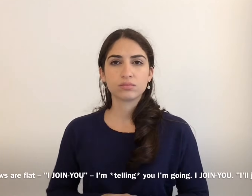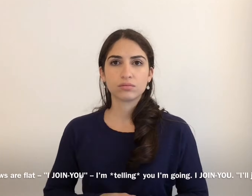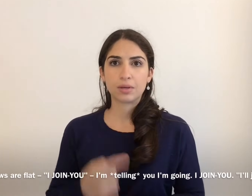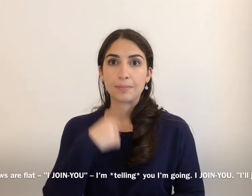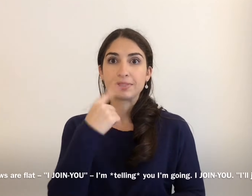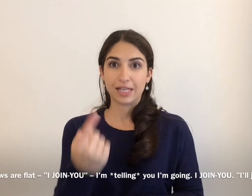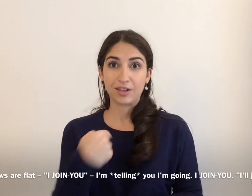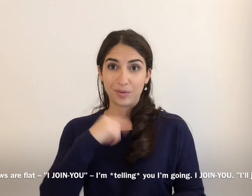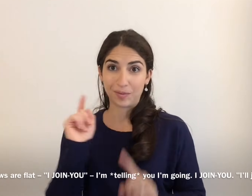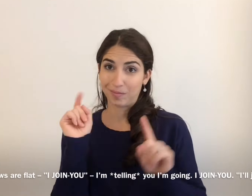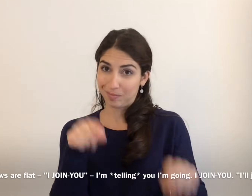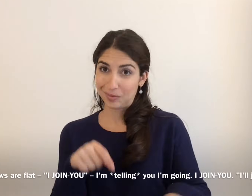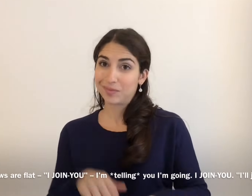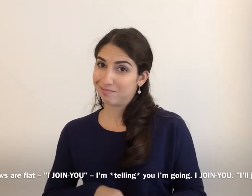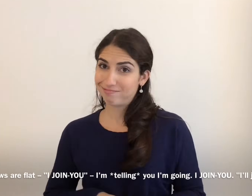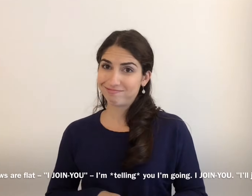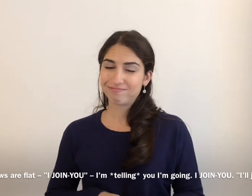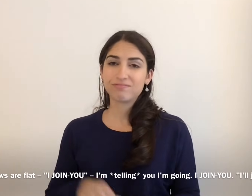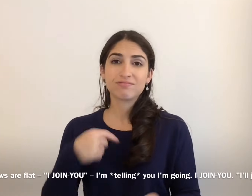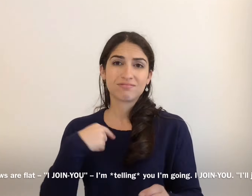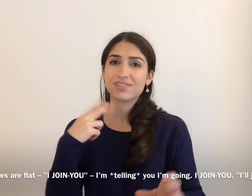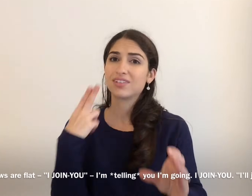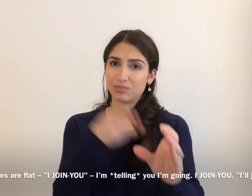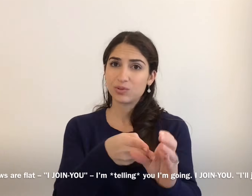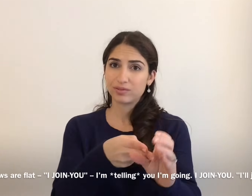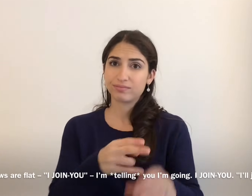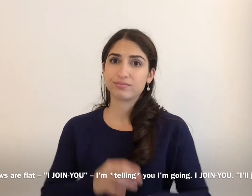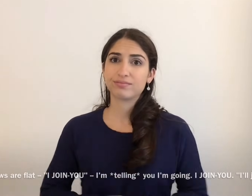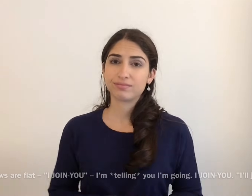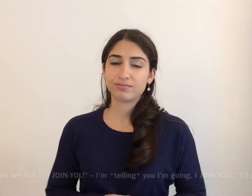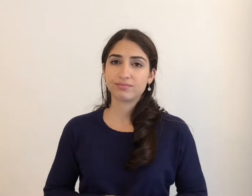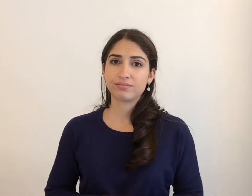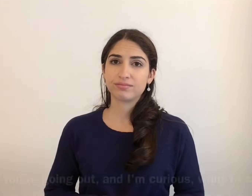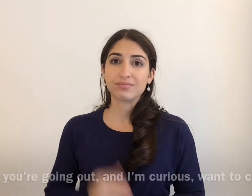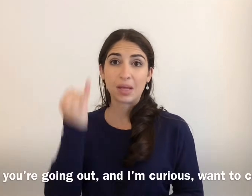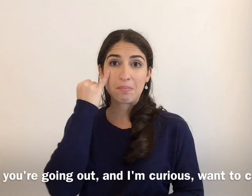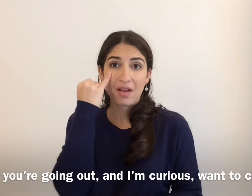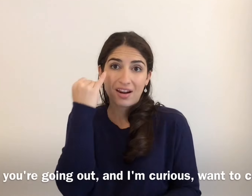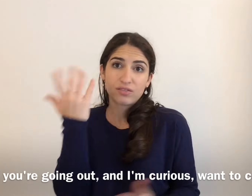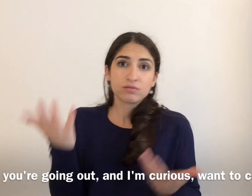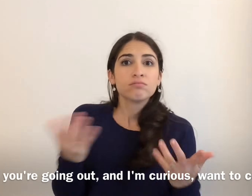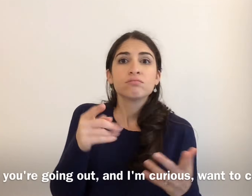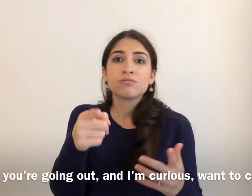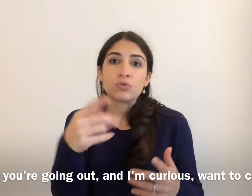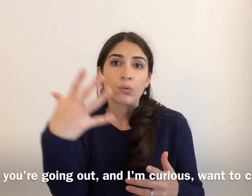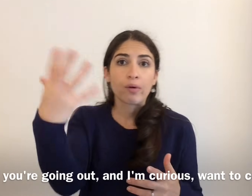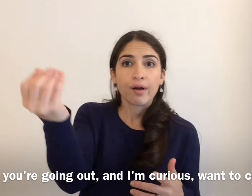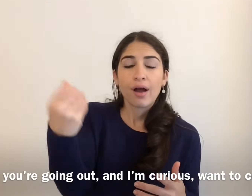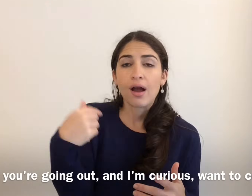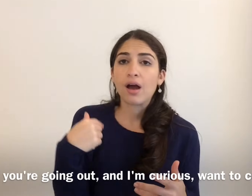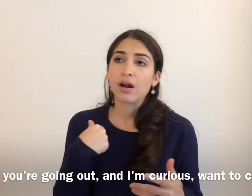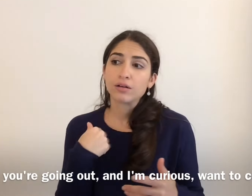you -- I'm telling you that I'm going! I am joining. But if maybe you're going out,